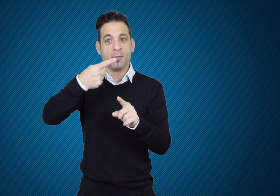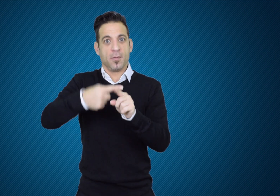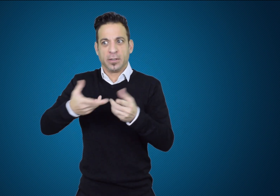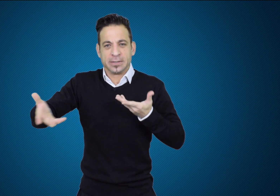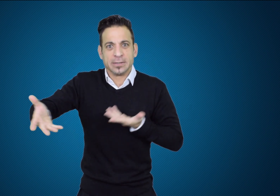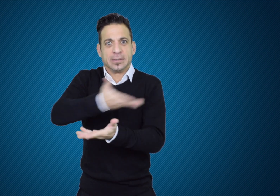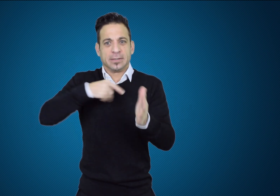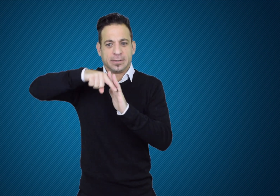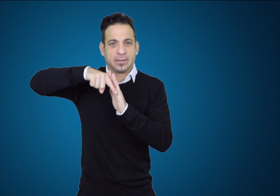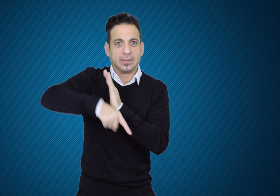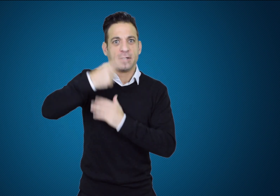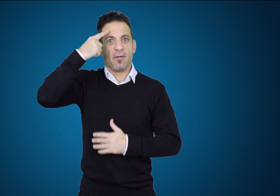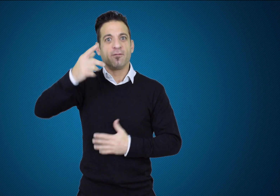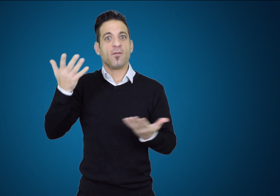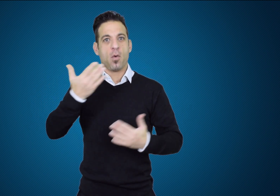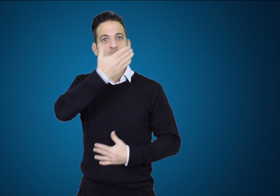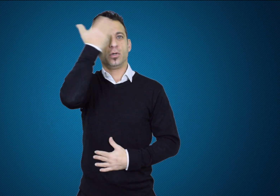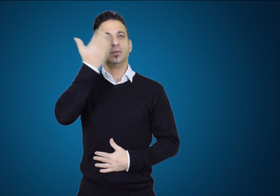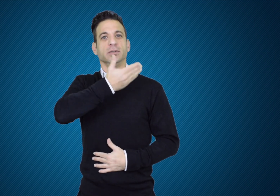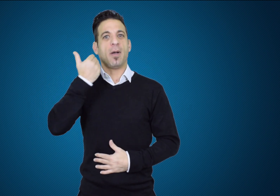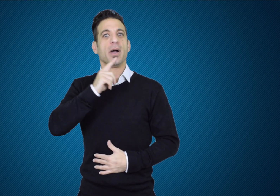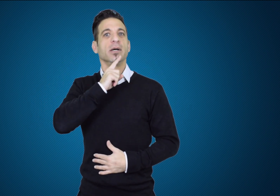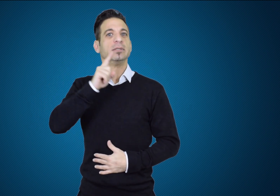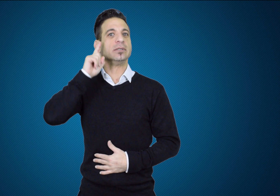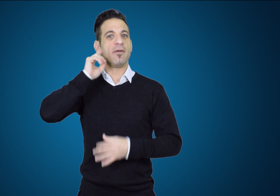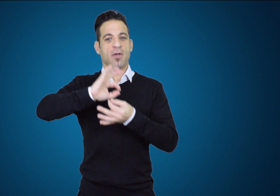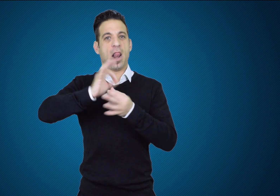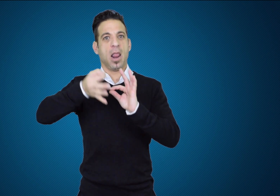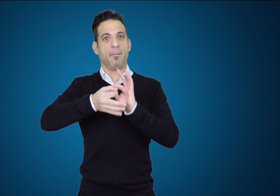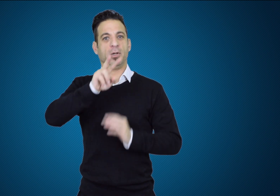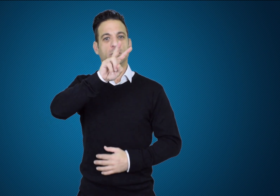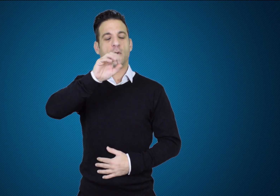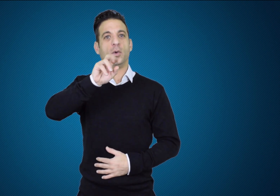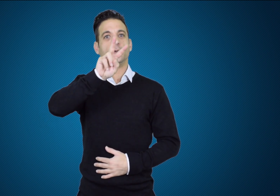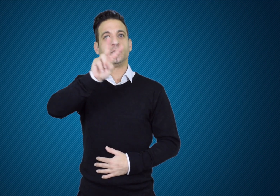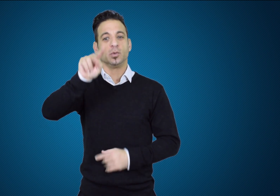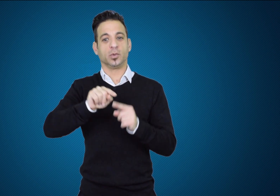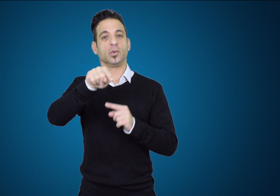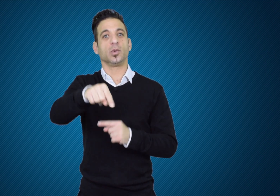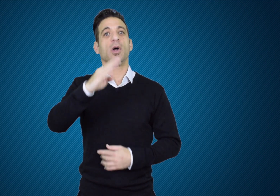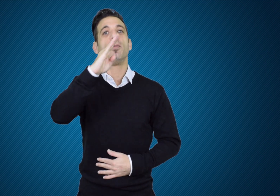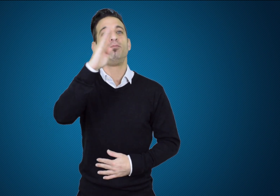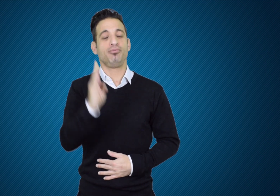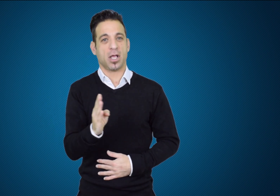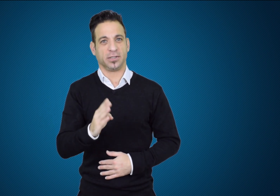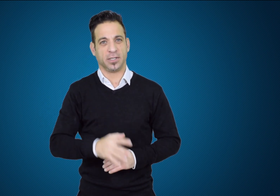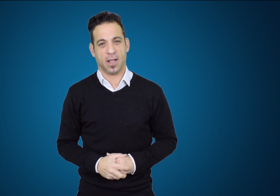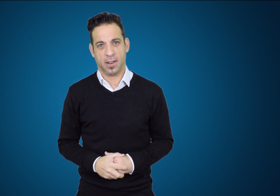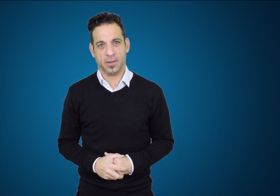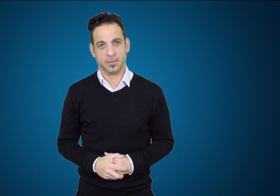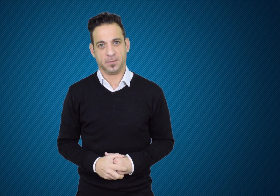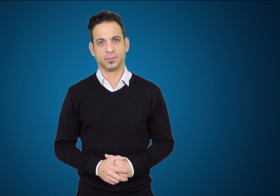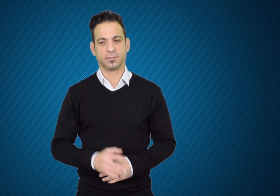and the Summer Deaflympics 2022 in Brazil.